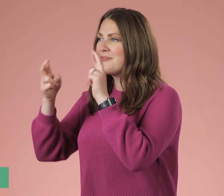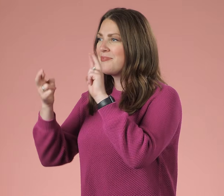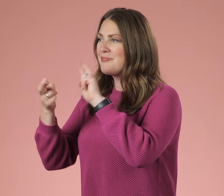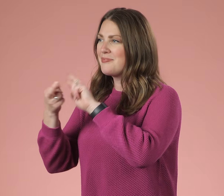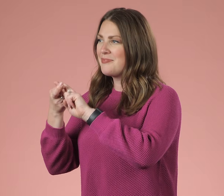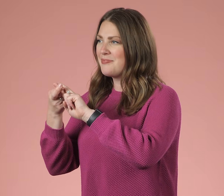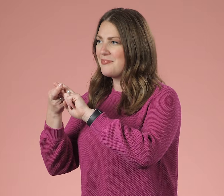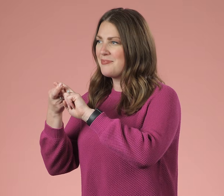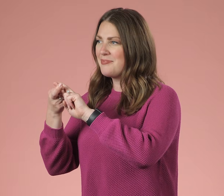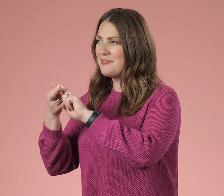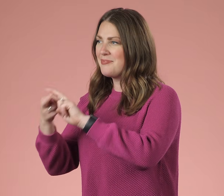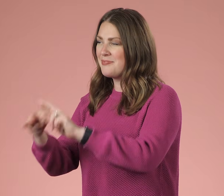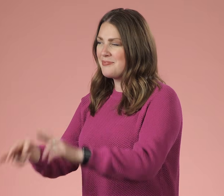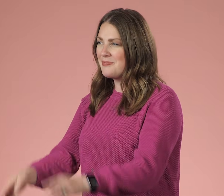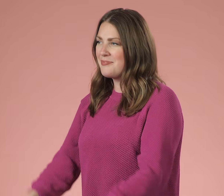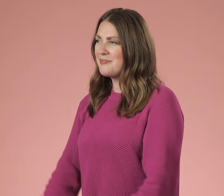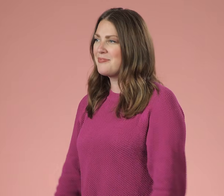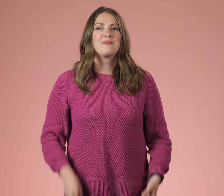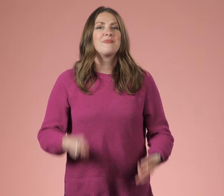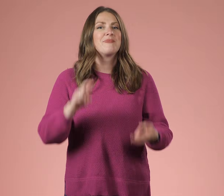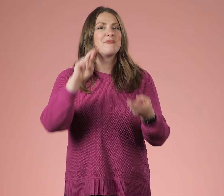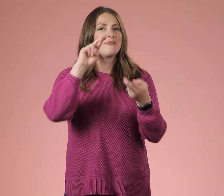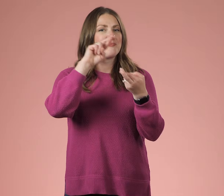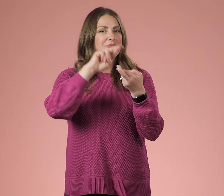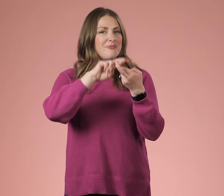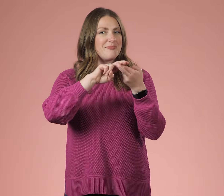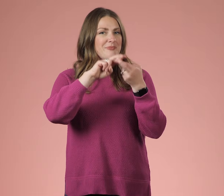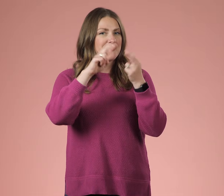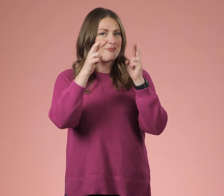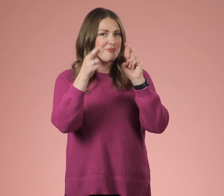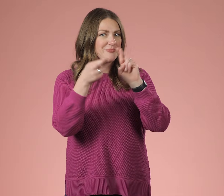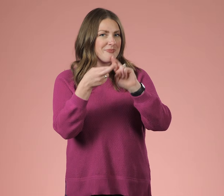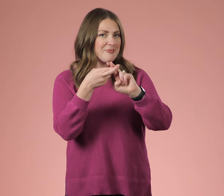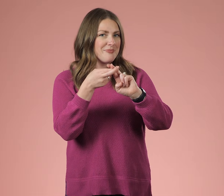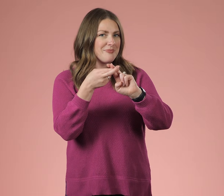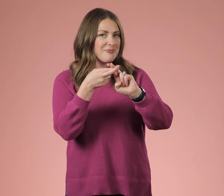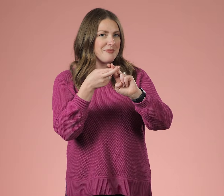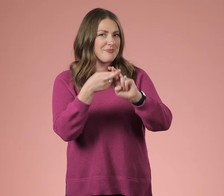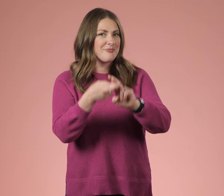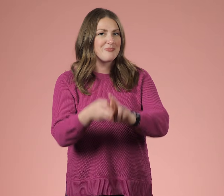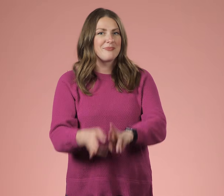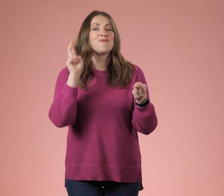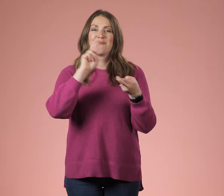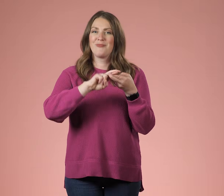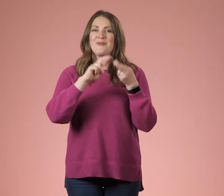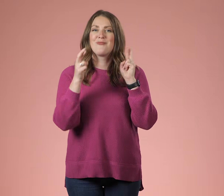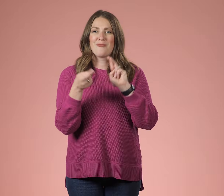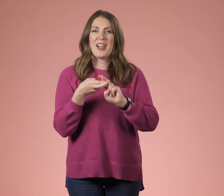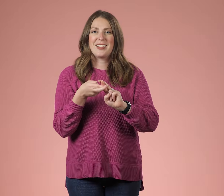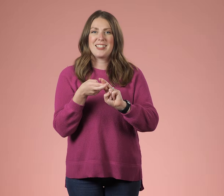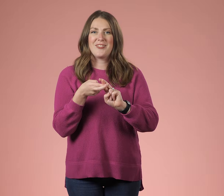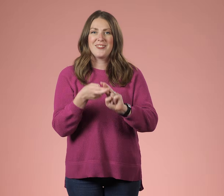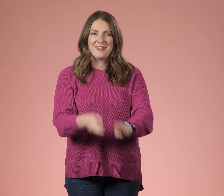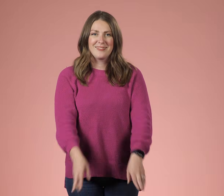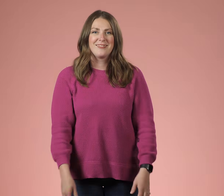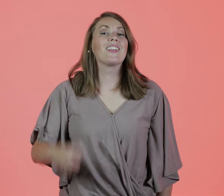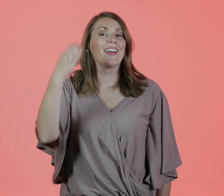but making the motion of friends because relatives should be your friends. Relative.